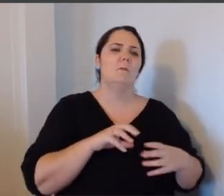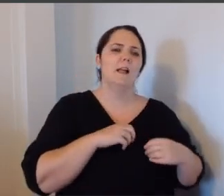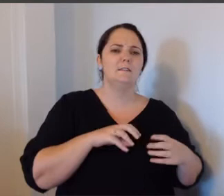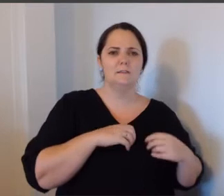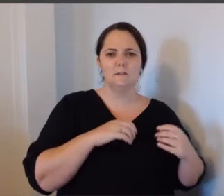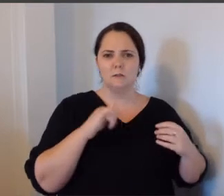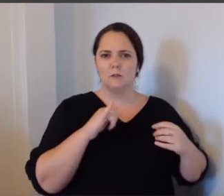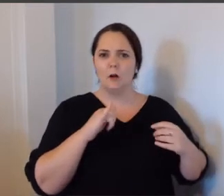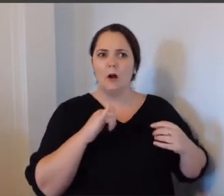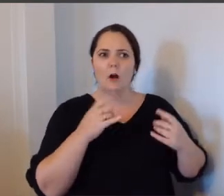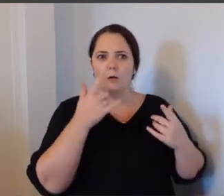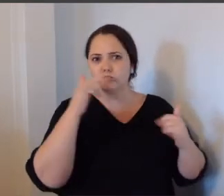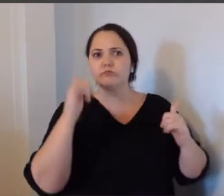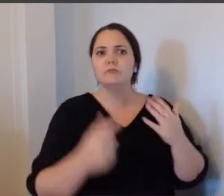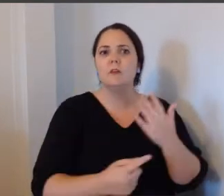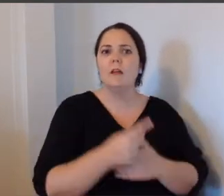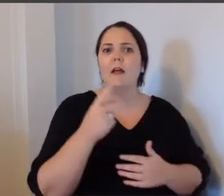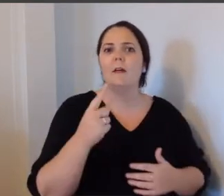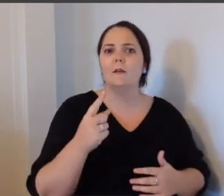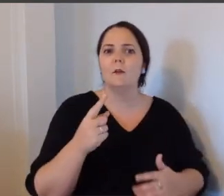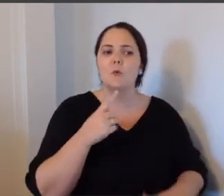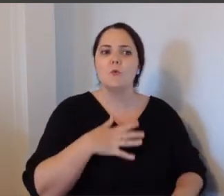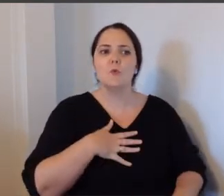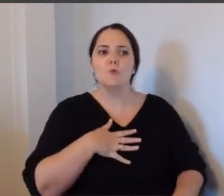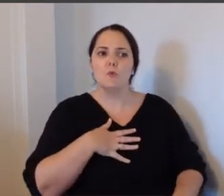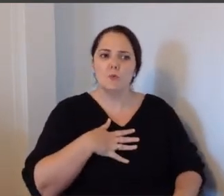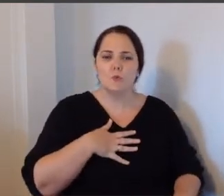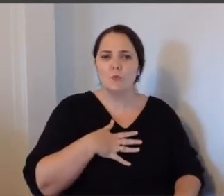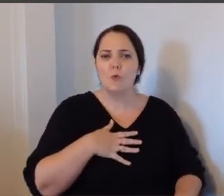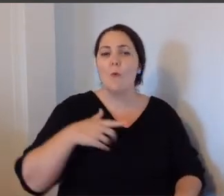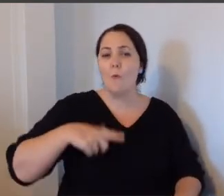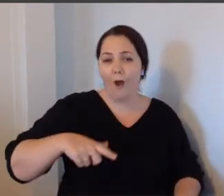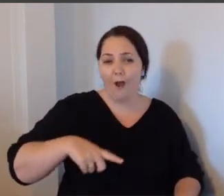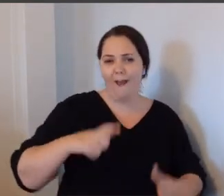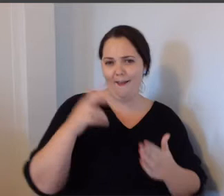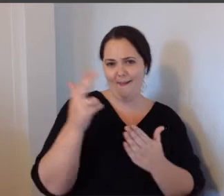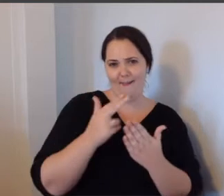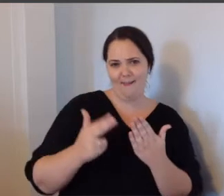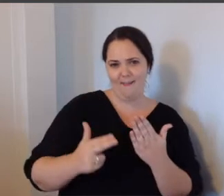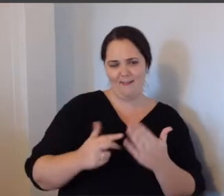and this is perhaps because art is often seen and interpreted as a reflection of the inner self